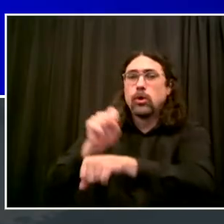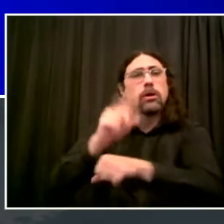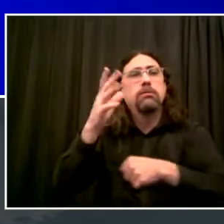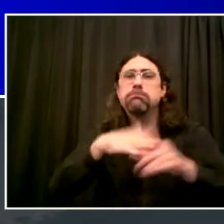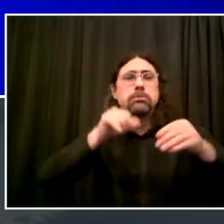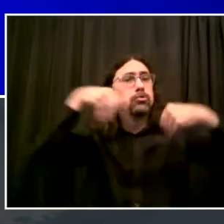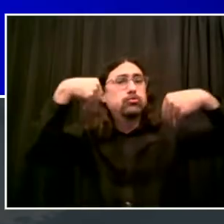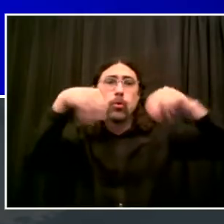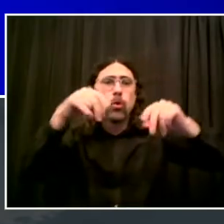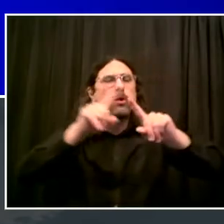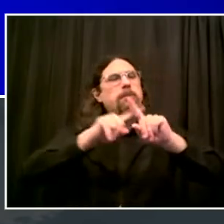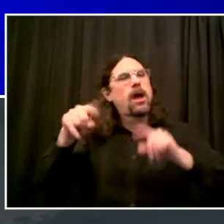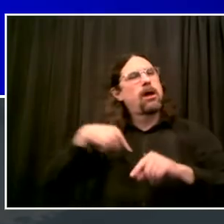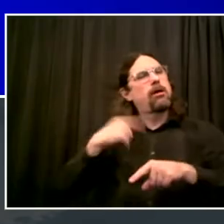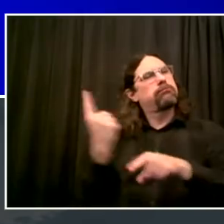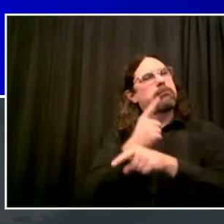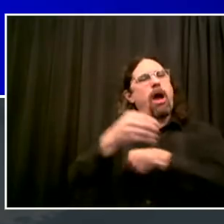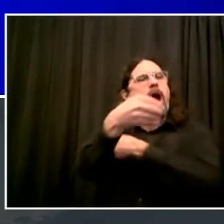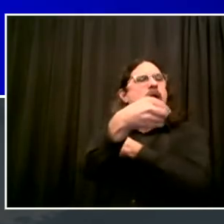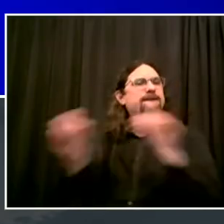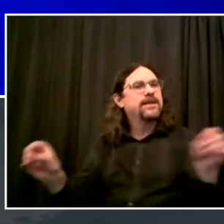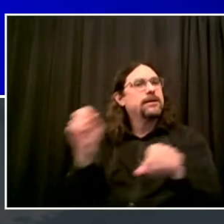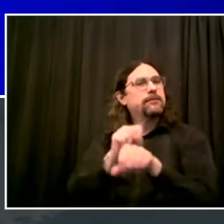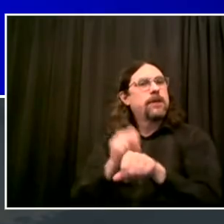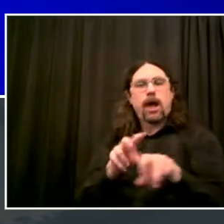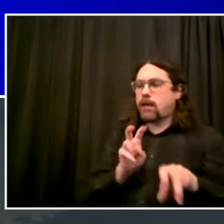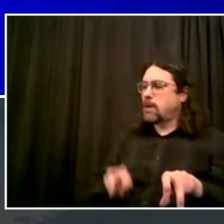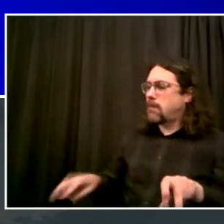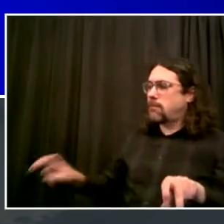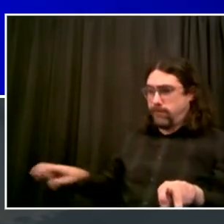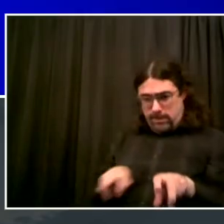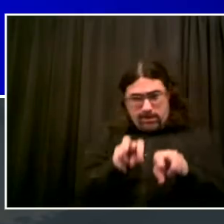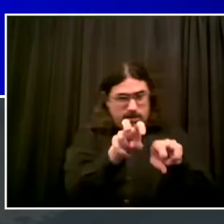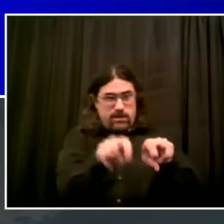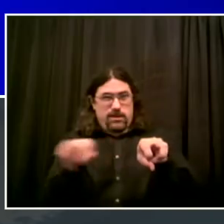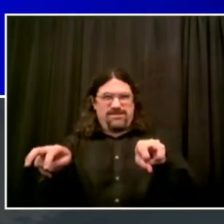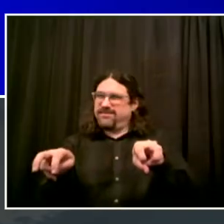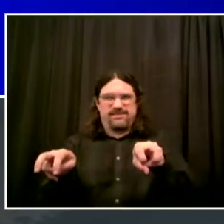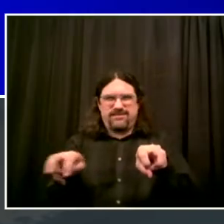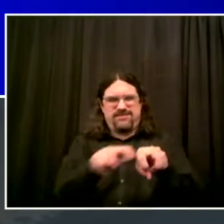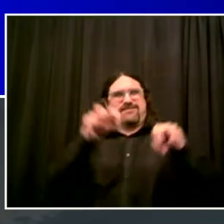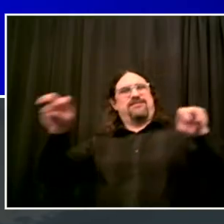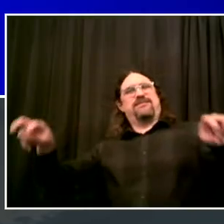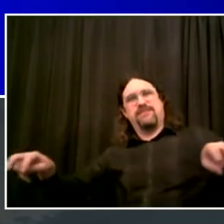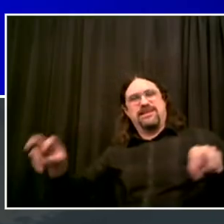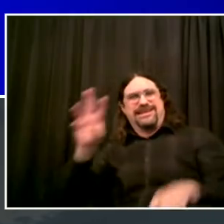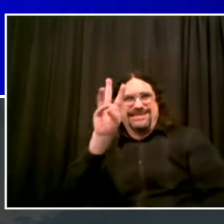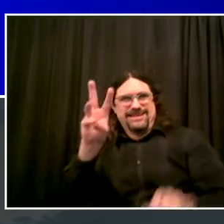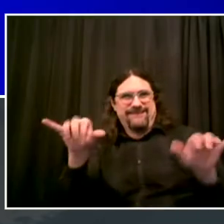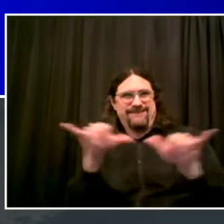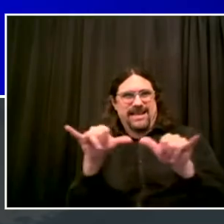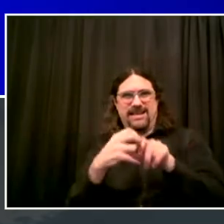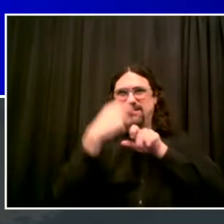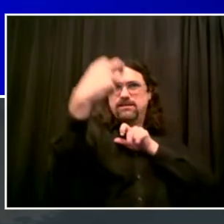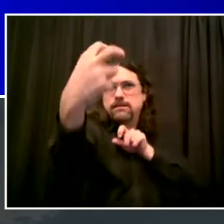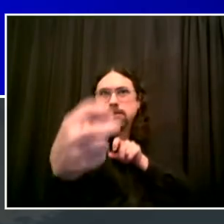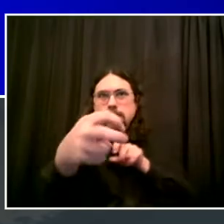COME CLOSER TOGETHER BECAUSE IT'S JUST MAYBE THE NATURE OF THEIR J OBB UT THE GOAL IS, AS